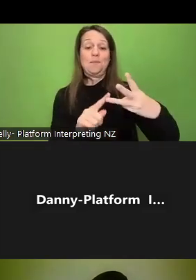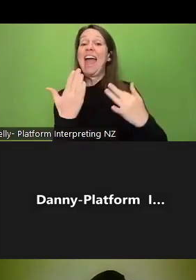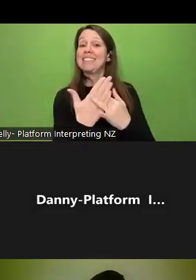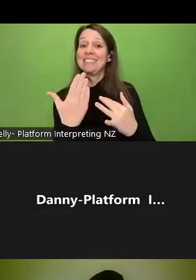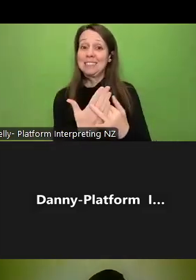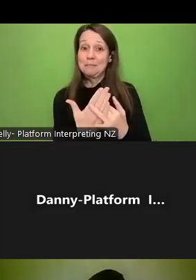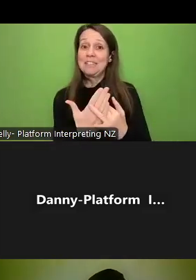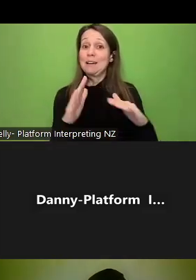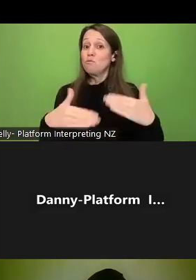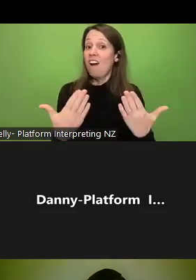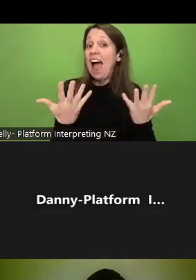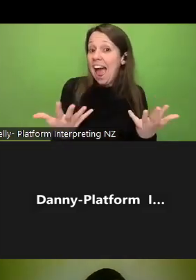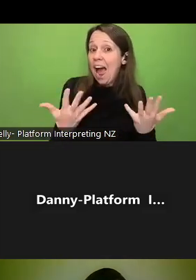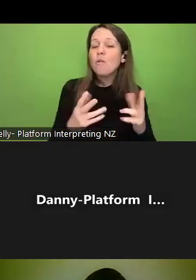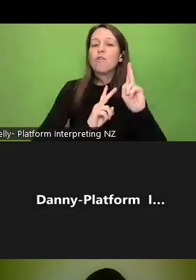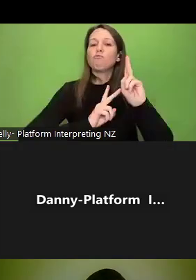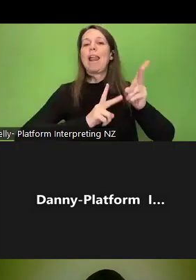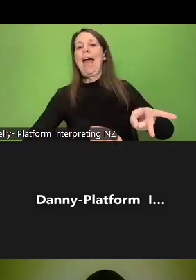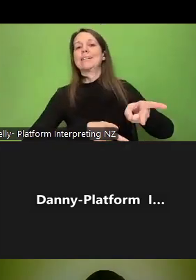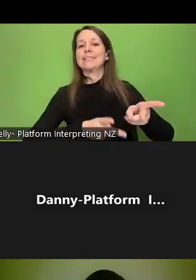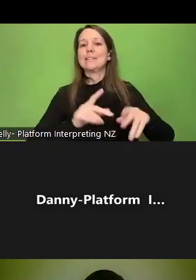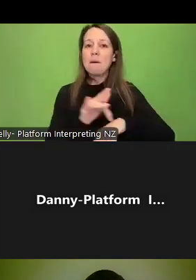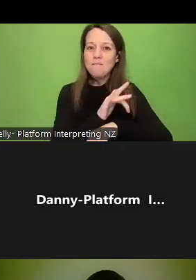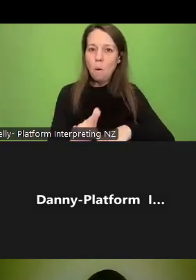Relaxed performances take a relaxed approach to noise and